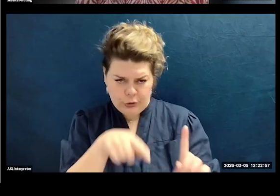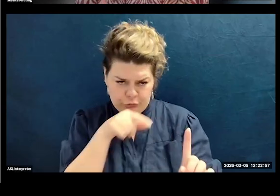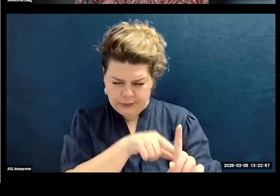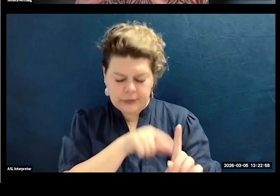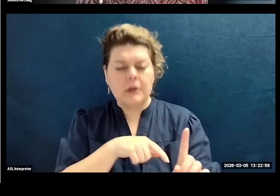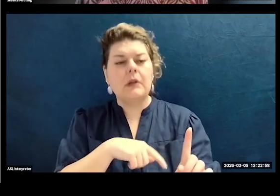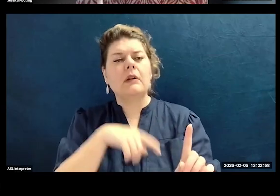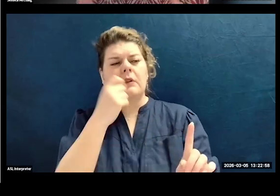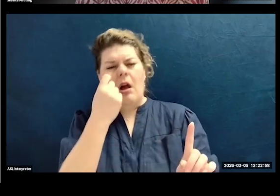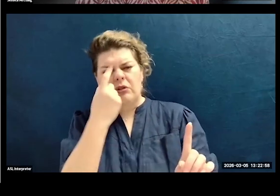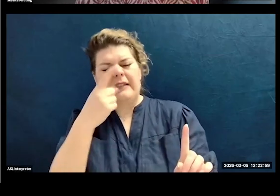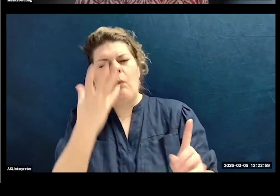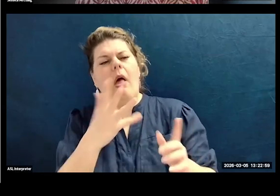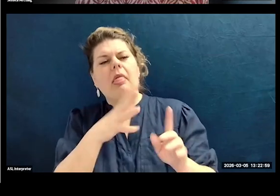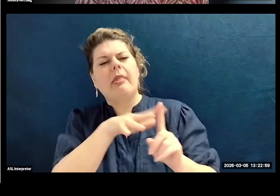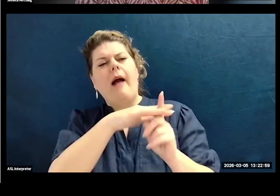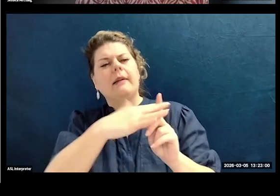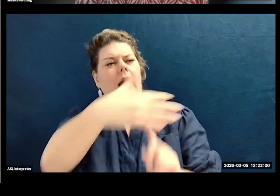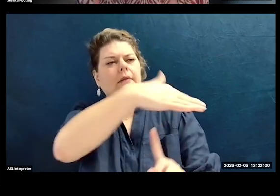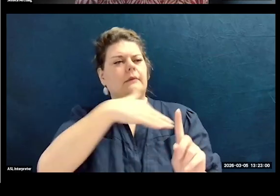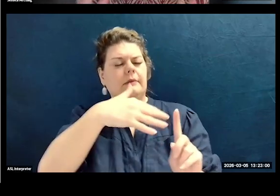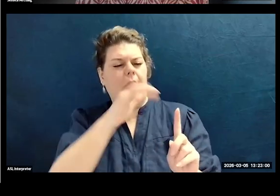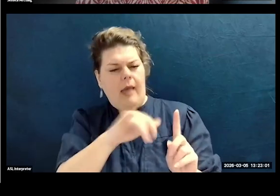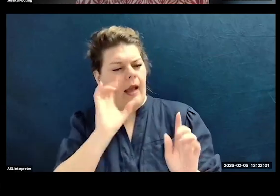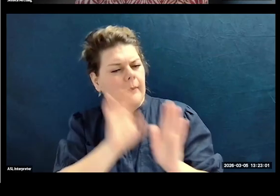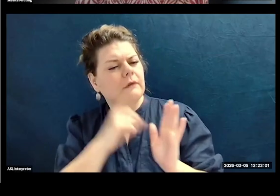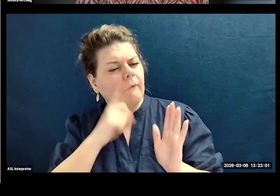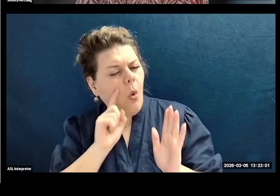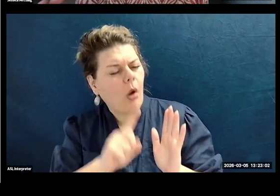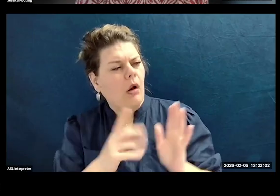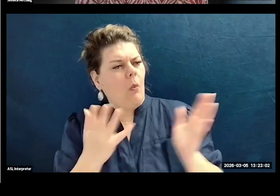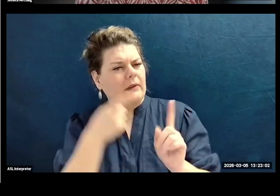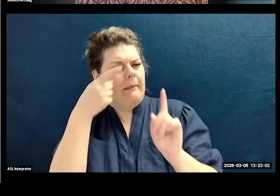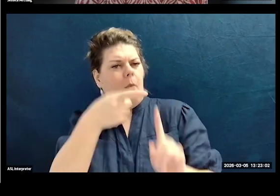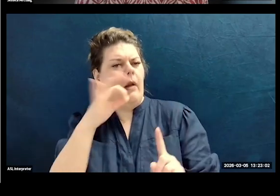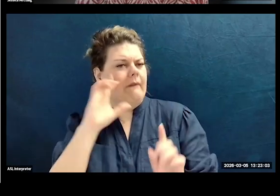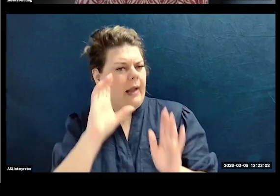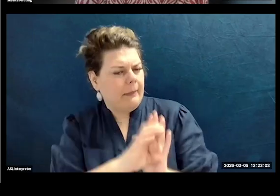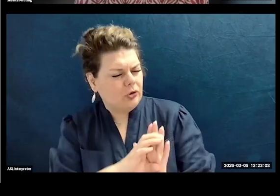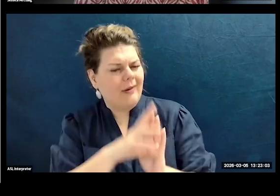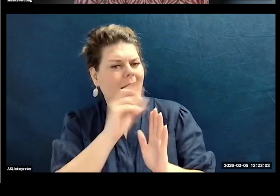like context that the image is being shared in, what the image is trying to communicate, and also the content within the image.